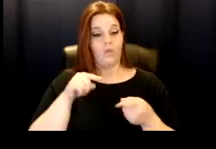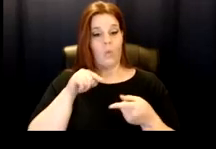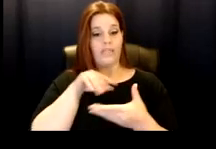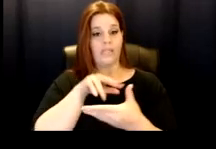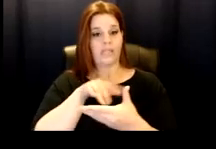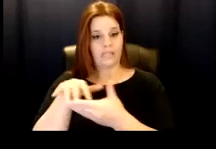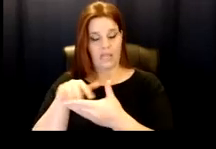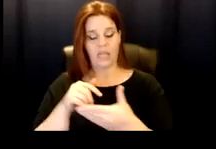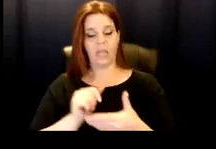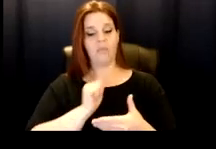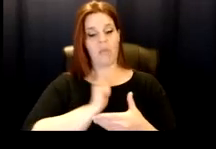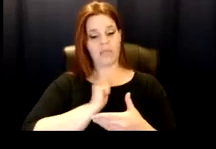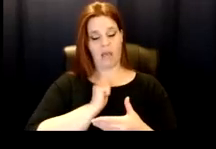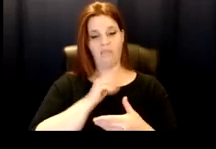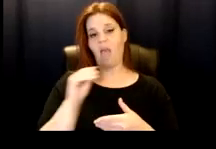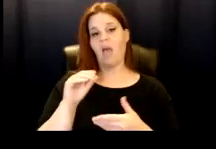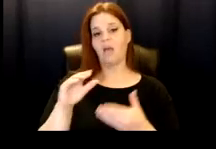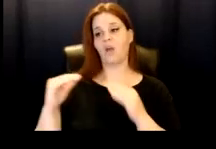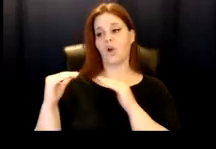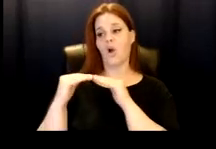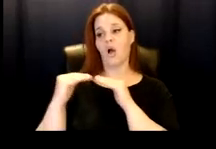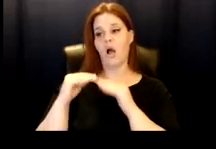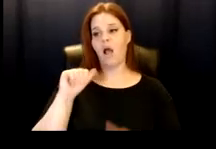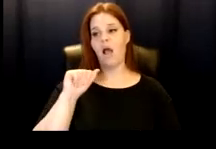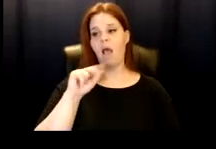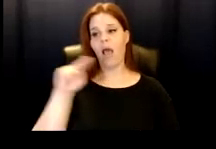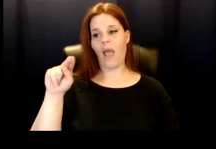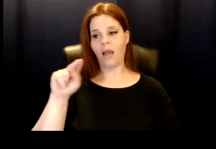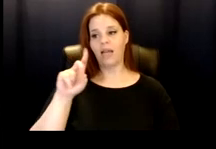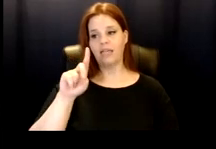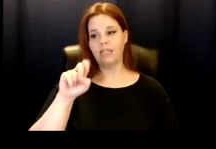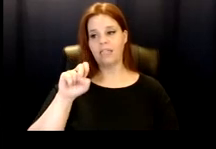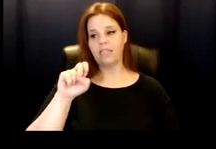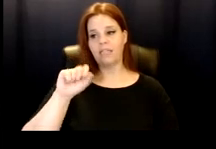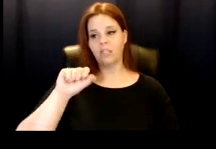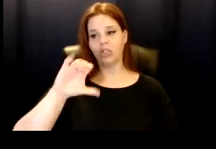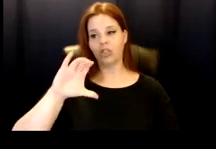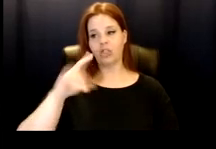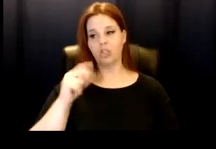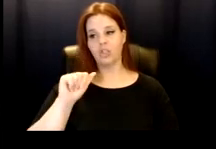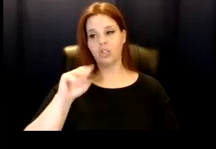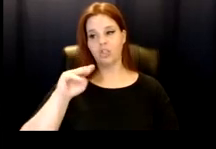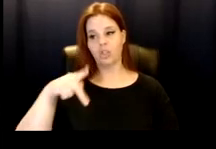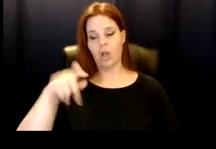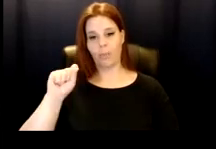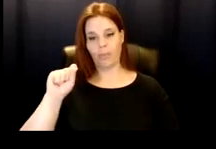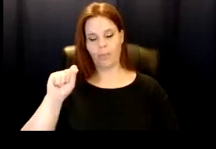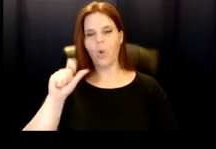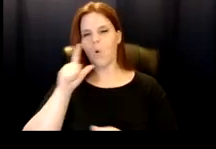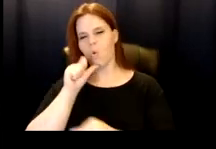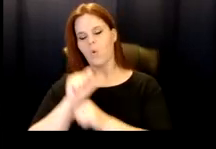and my colleague Ann Deschamps, who is with the Mid Atlantic ADA Center wanted to present